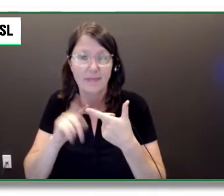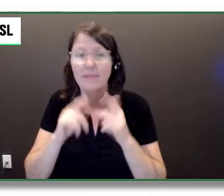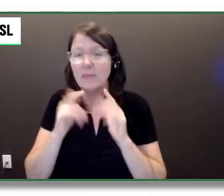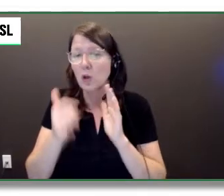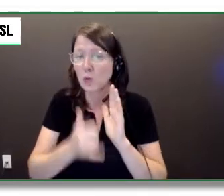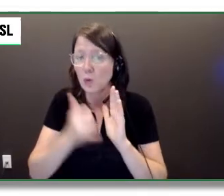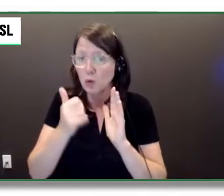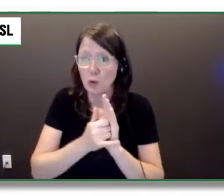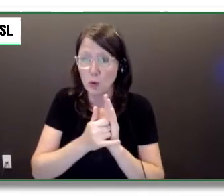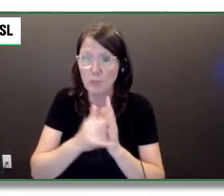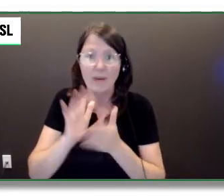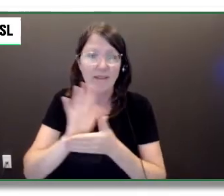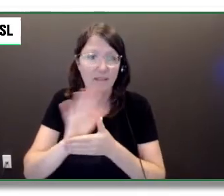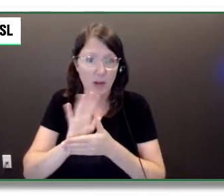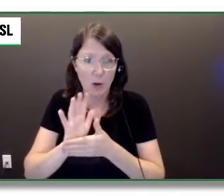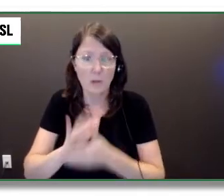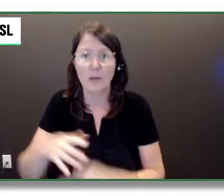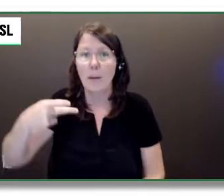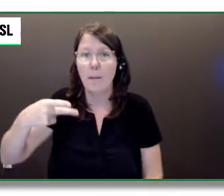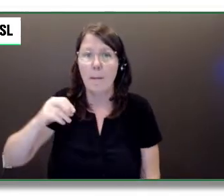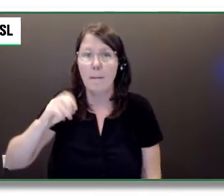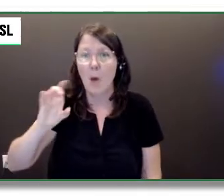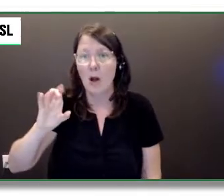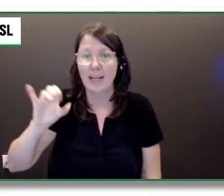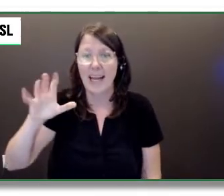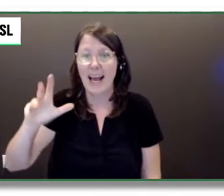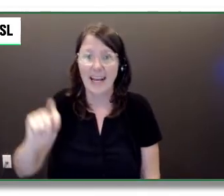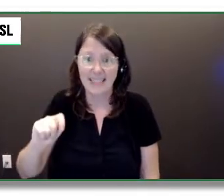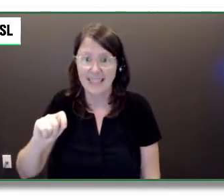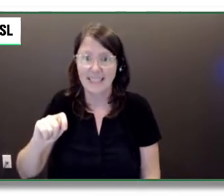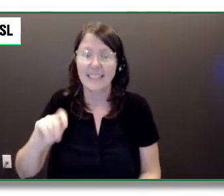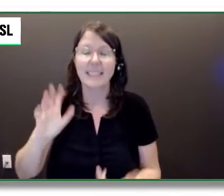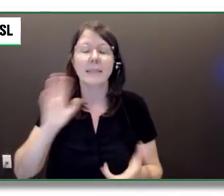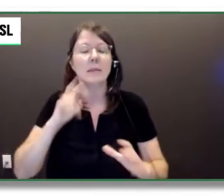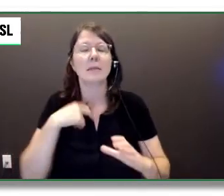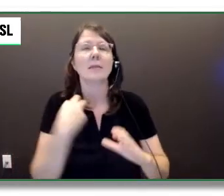look on YouTube and you search terms like nature, trail, nature scene, nature